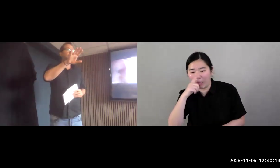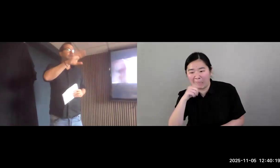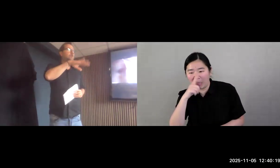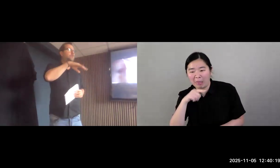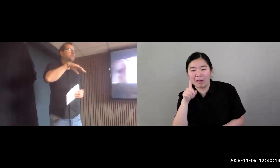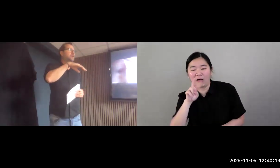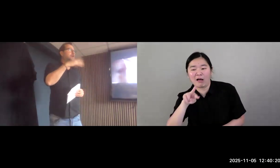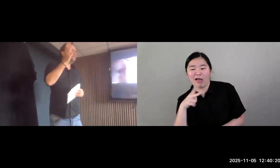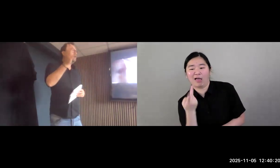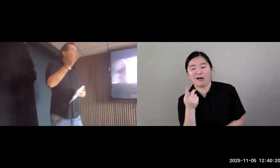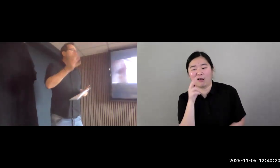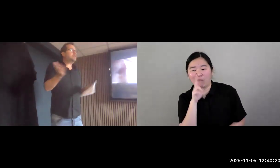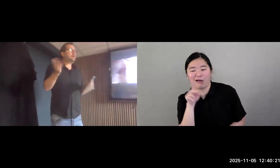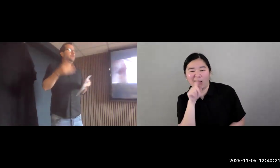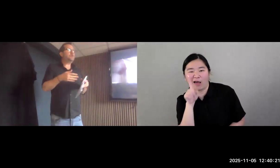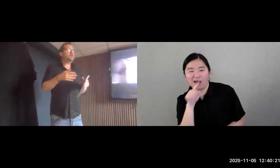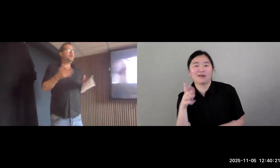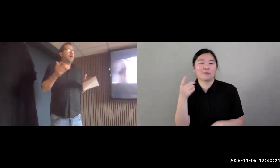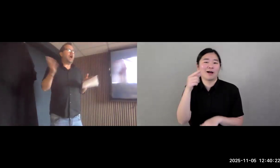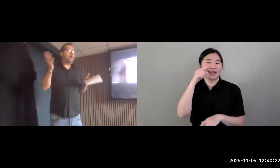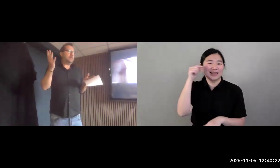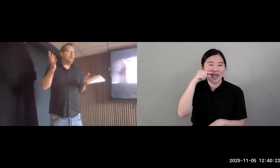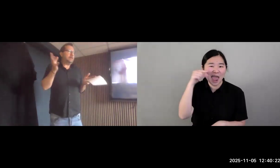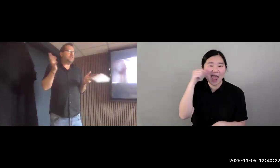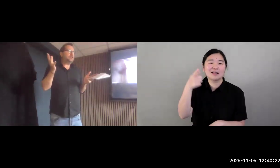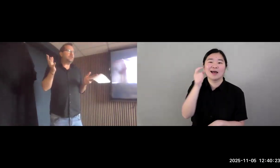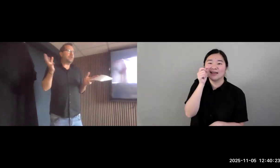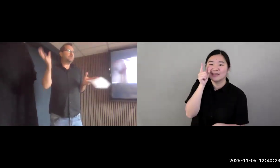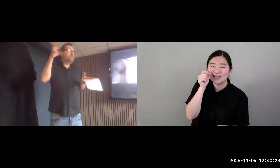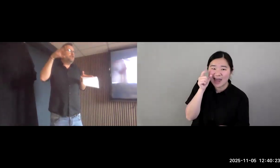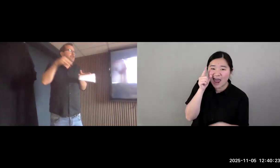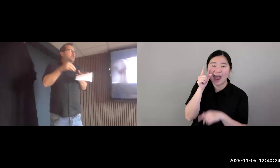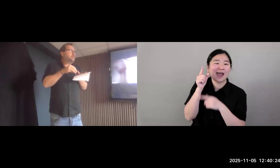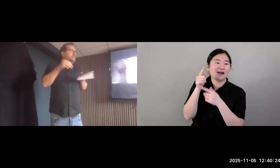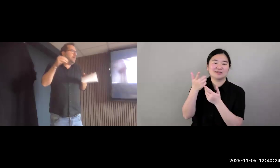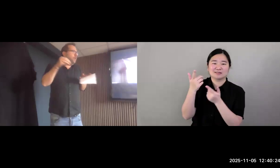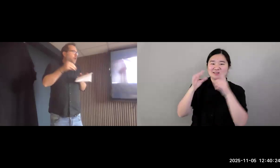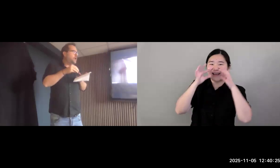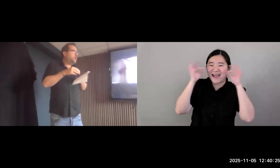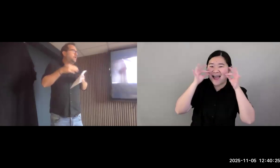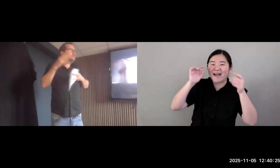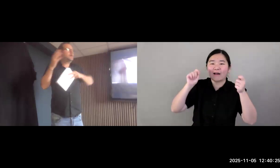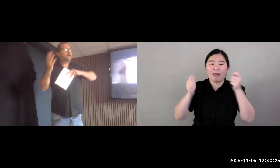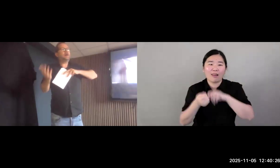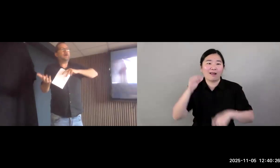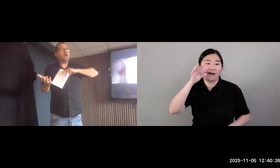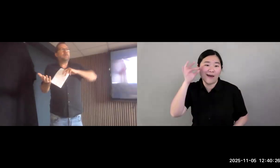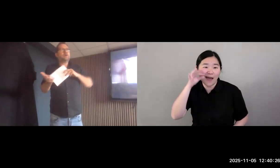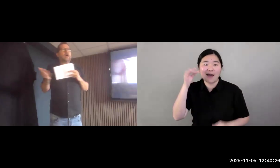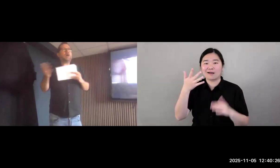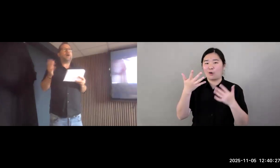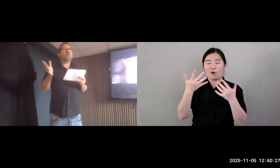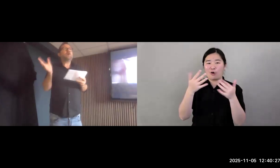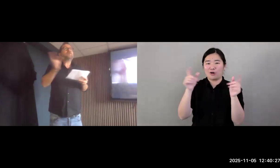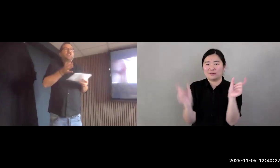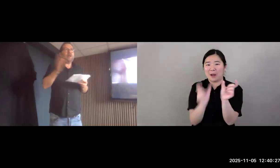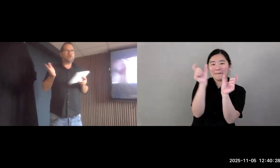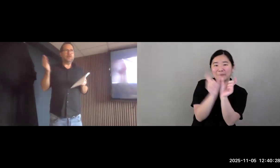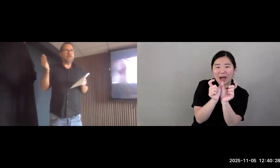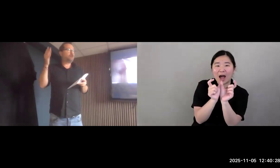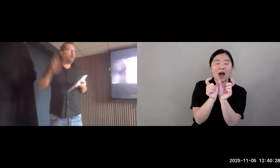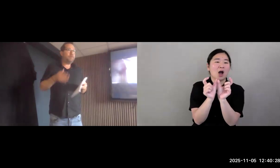Someone's talking about compound signs that are reduced. Is it then that the two signs merge into a single one, or does one of the signs to really drop